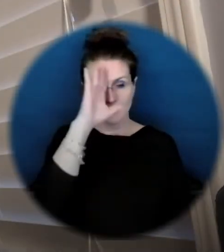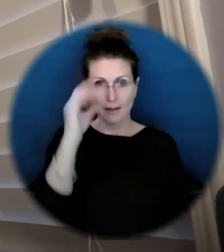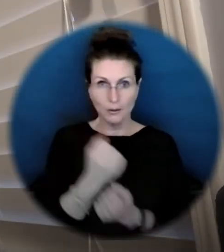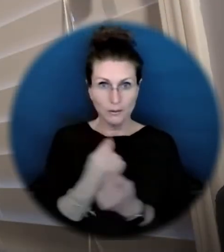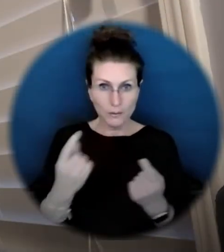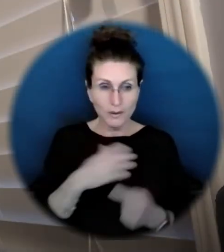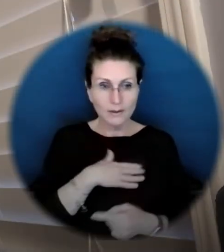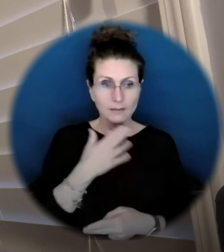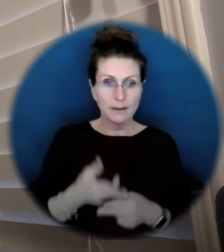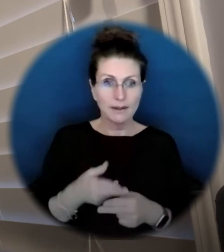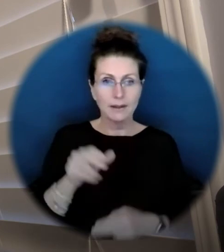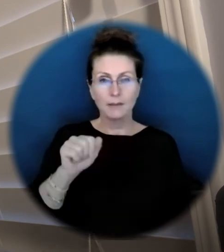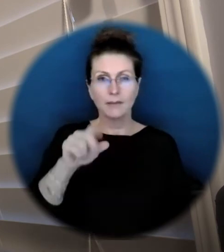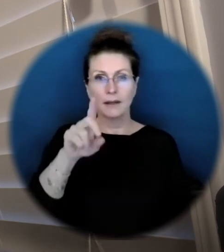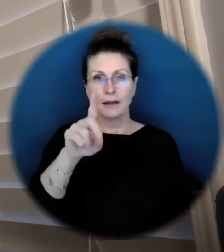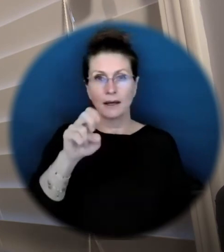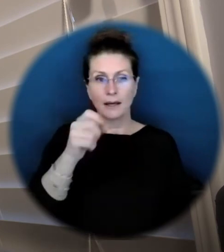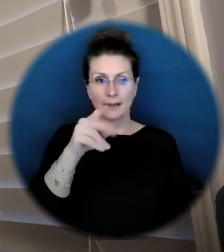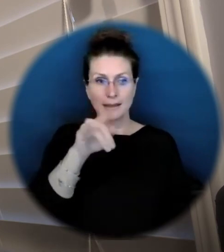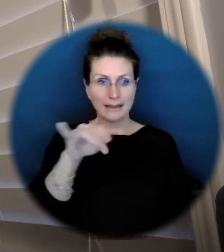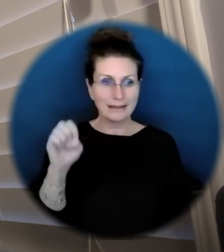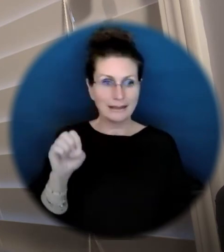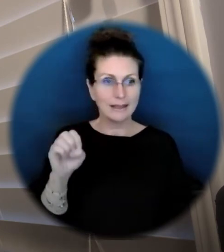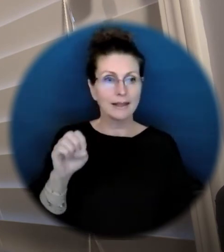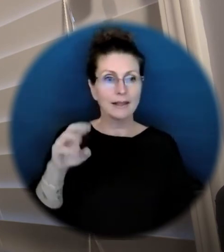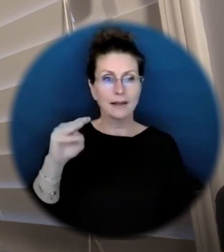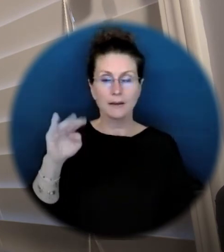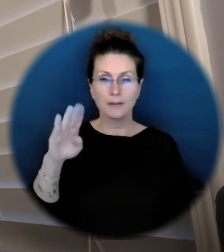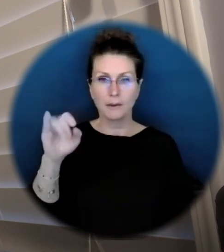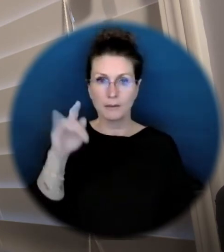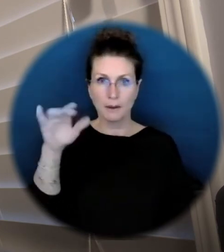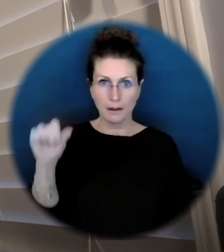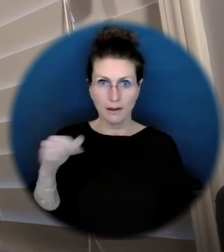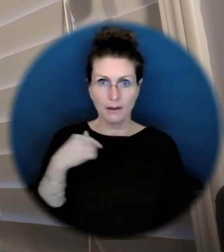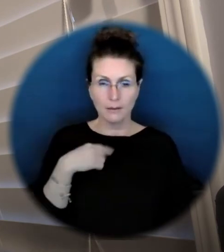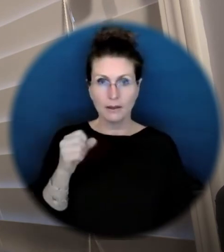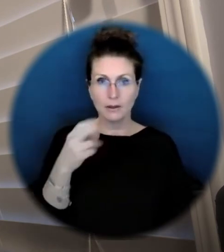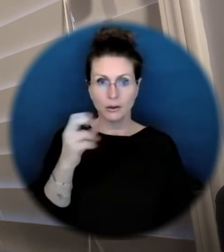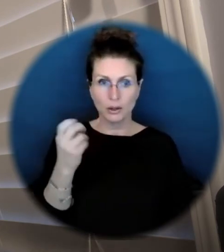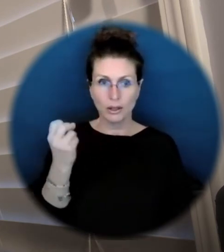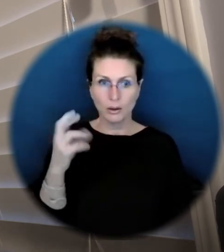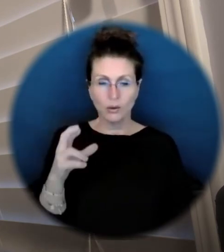Hello everyone. My name is Adaeze Mbalaja. My pronouns are she and her, and I'm the Vice-President Campaigns and Advocacy